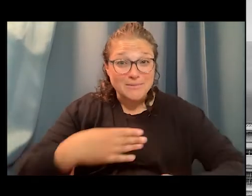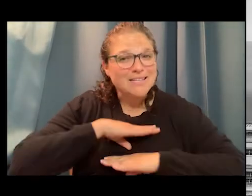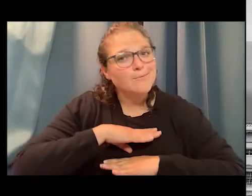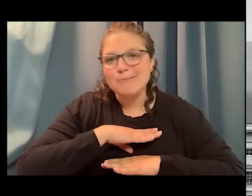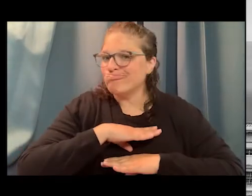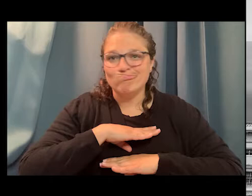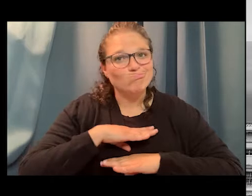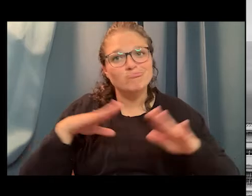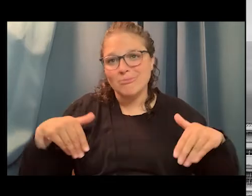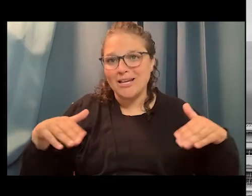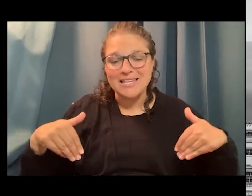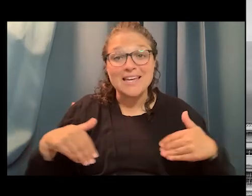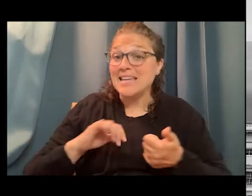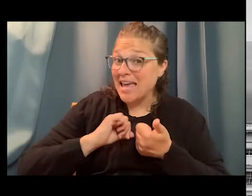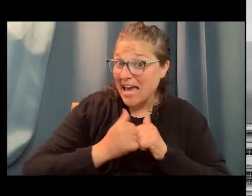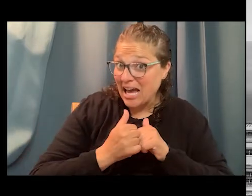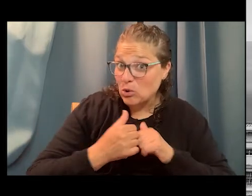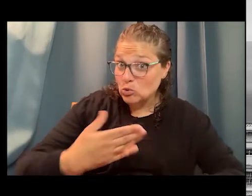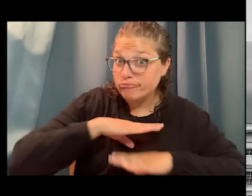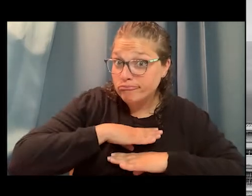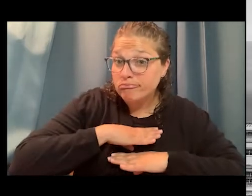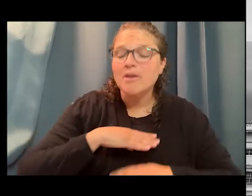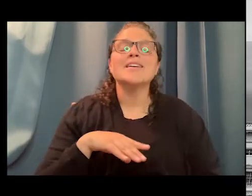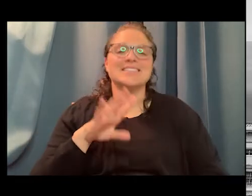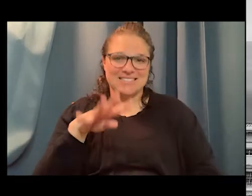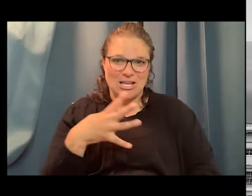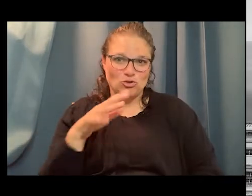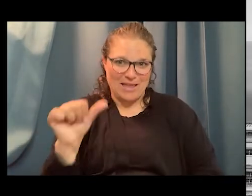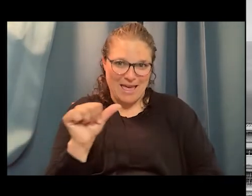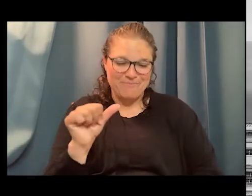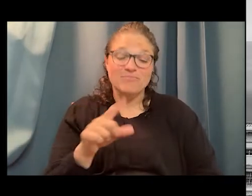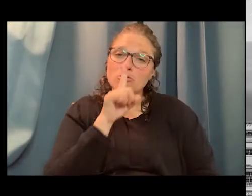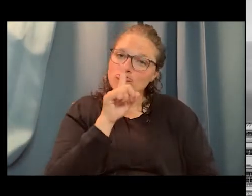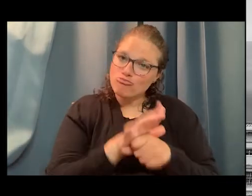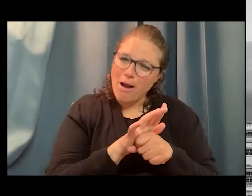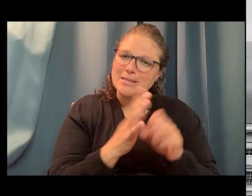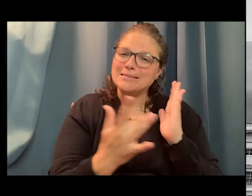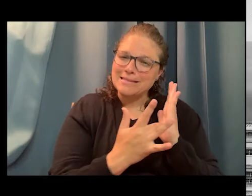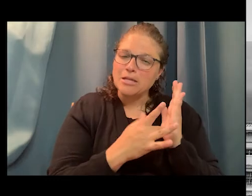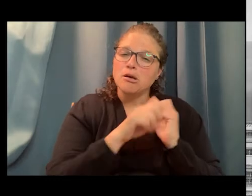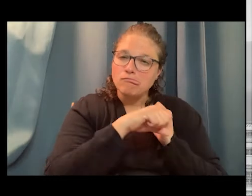The result is Schedule-A. Let s talk about some of the technical stuff. I promise to keep it short and not too boring.